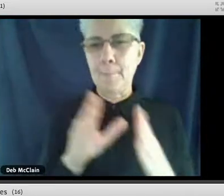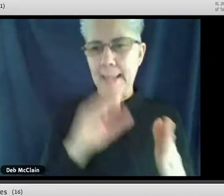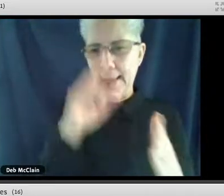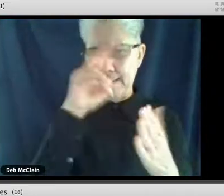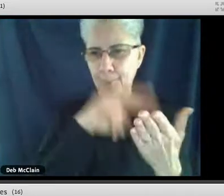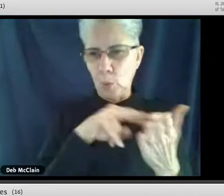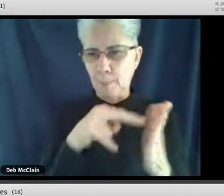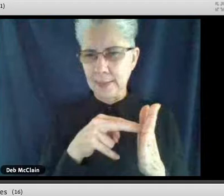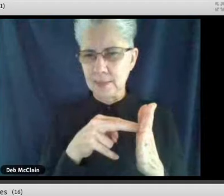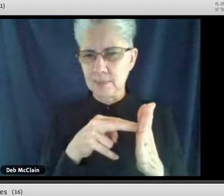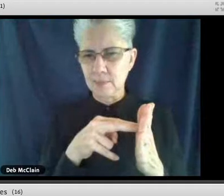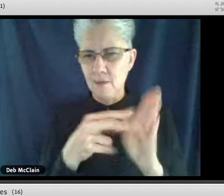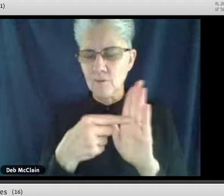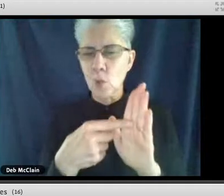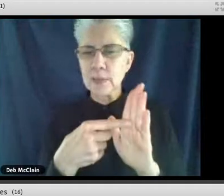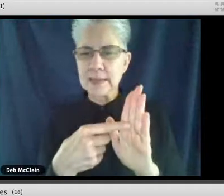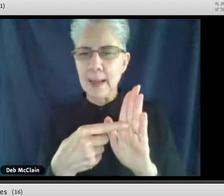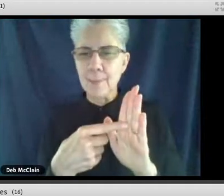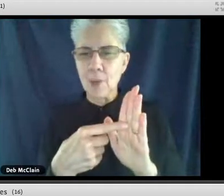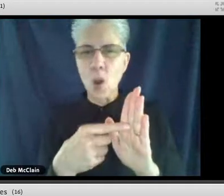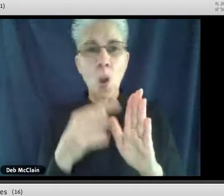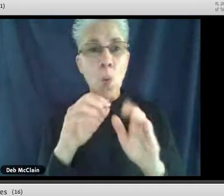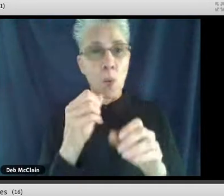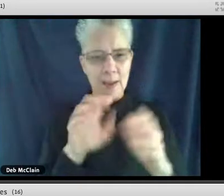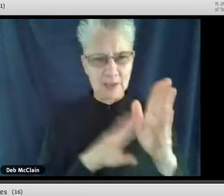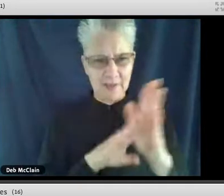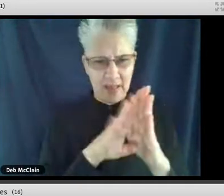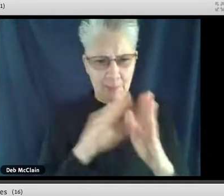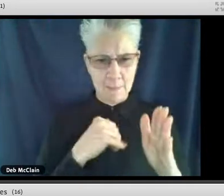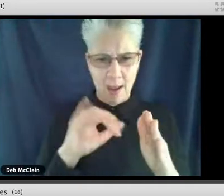So when I'm working on my page, I can say,